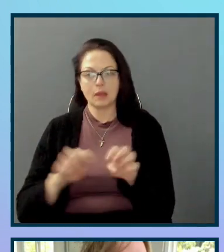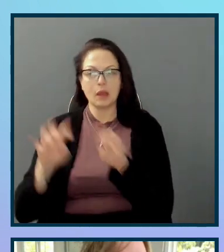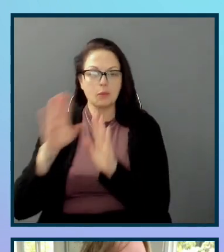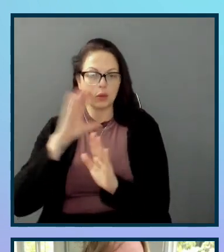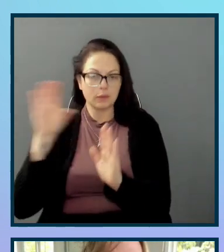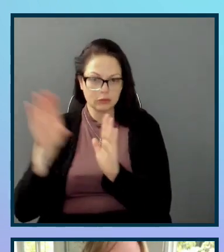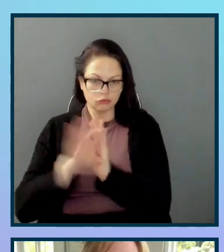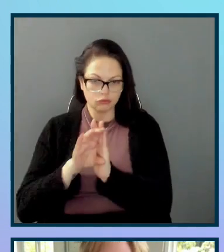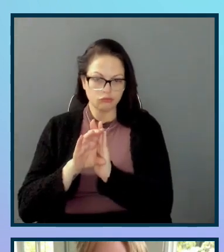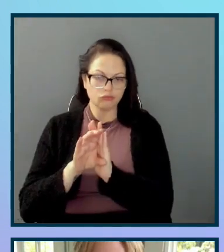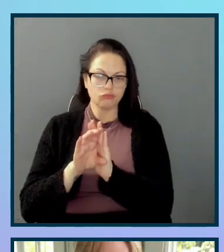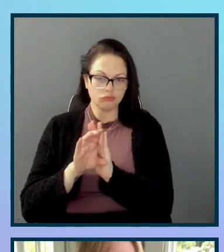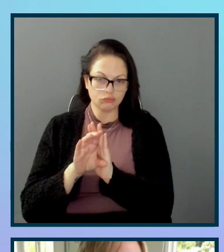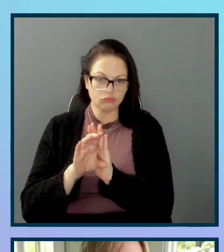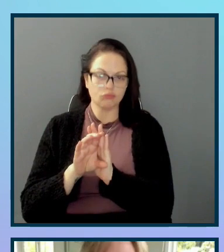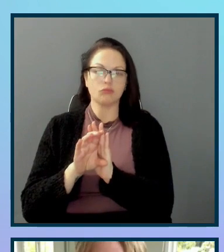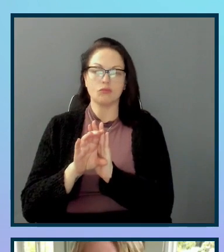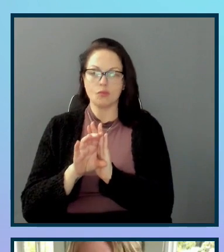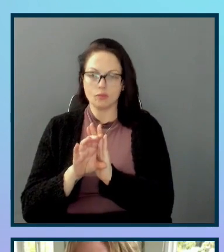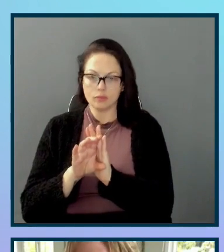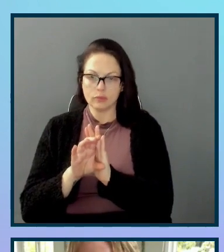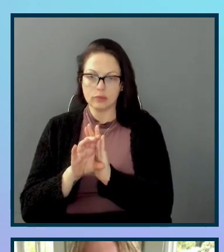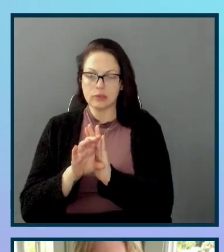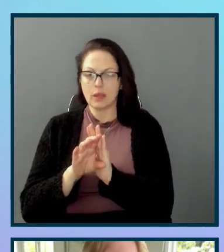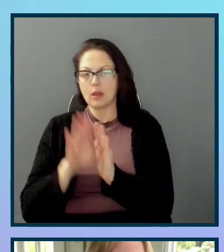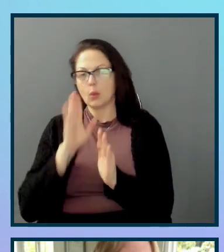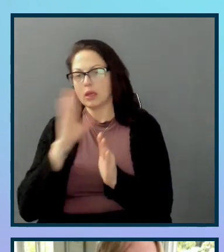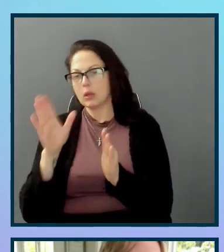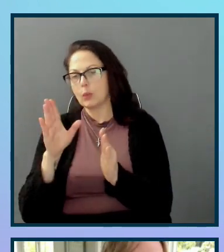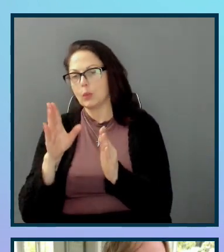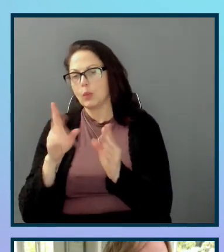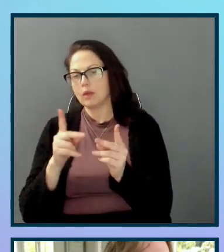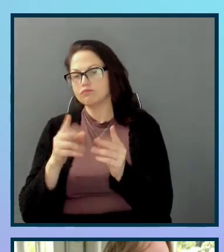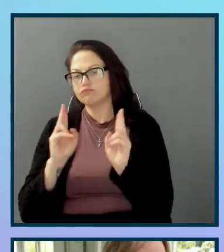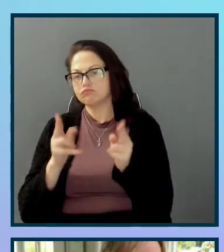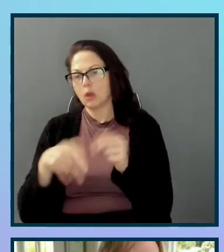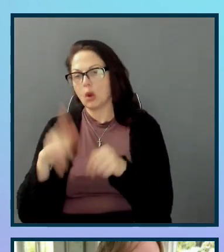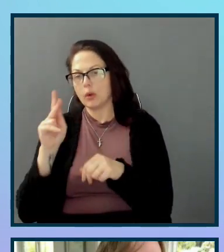and trying to speed it up 'cause we're gonna run out of time, pulling in your images